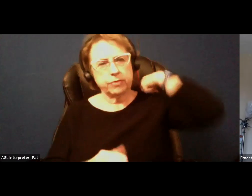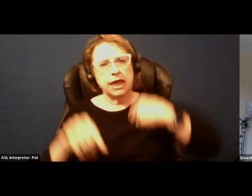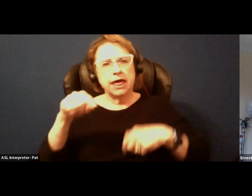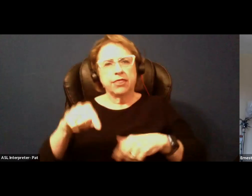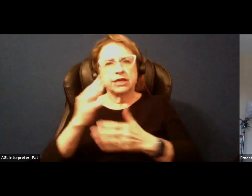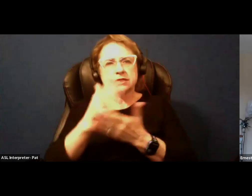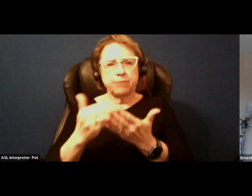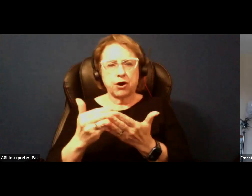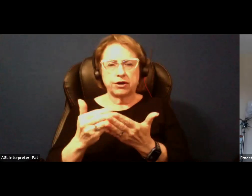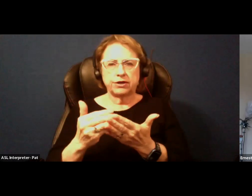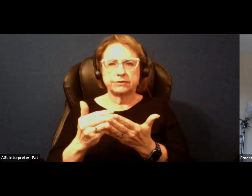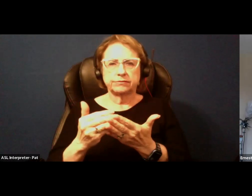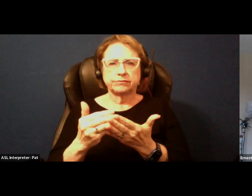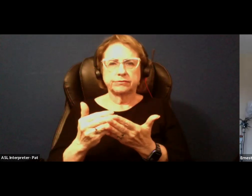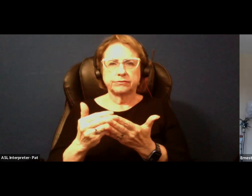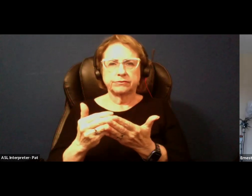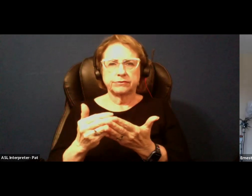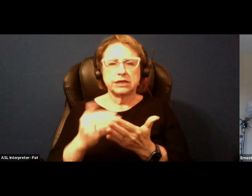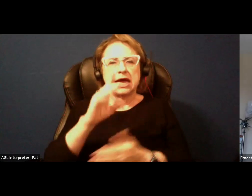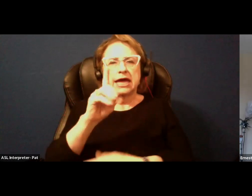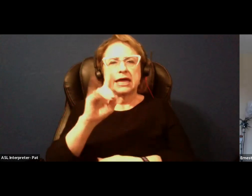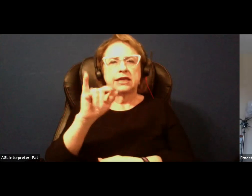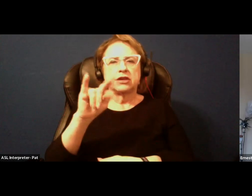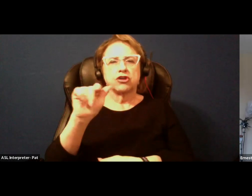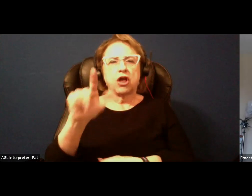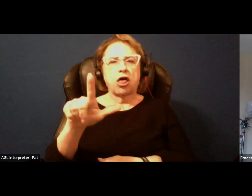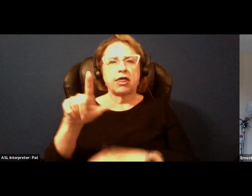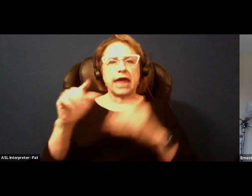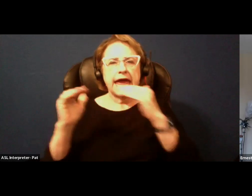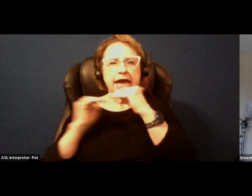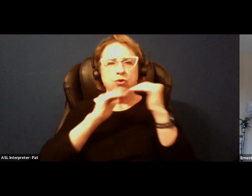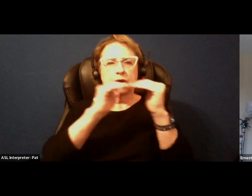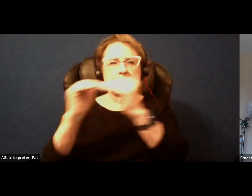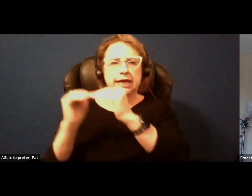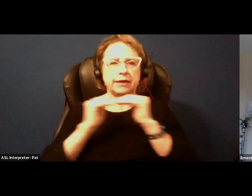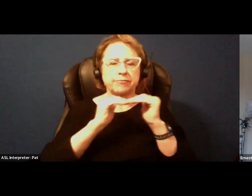want to say this is part of the digital equity effort. And I just wanna say that the digital